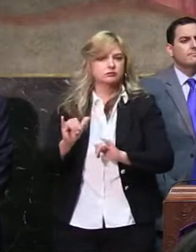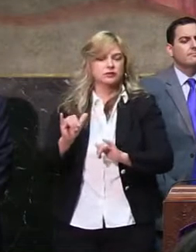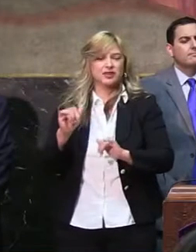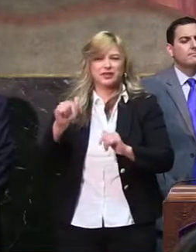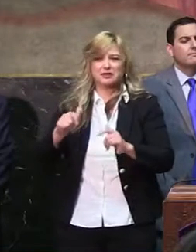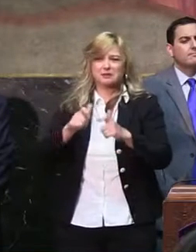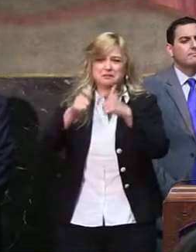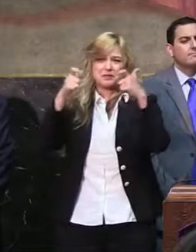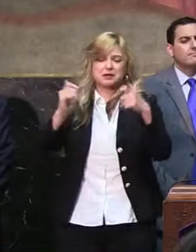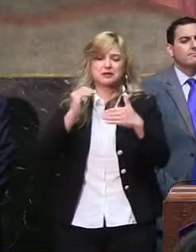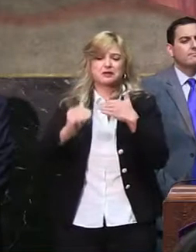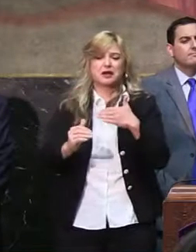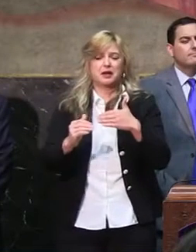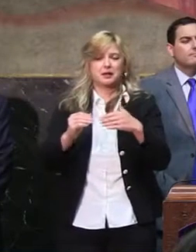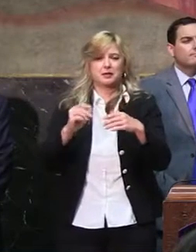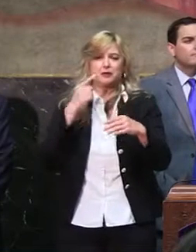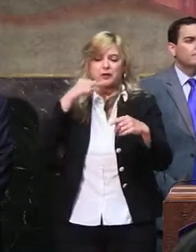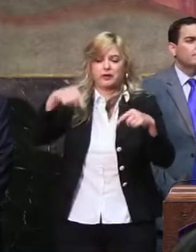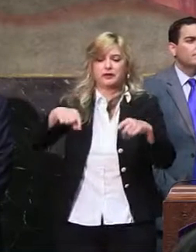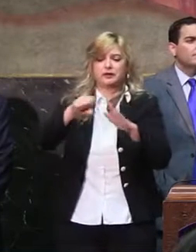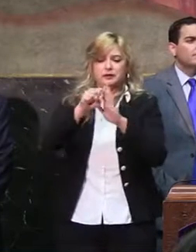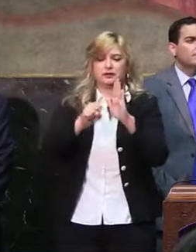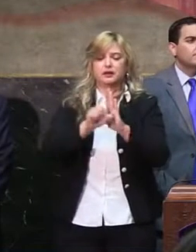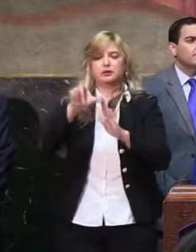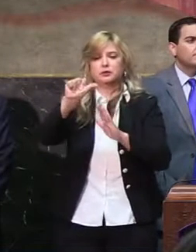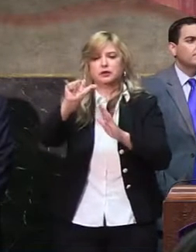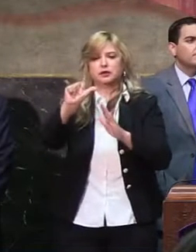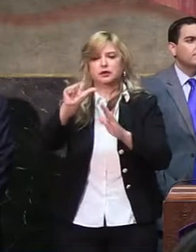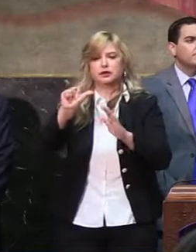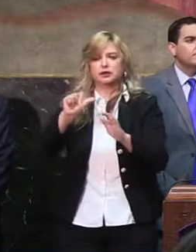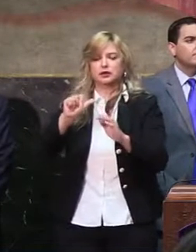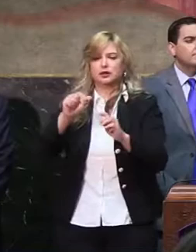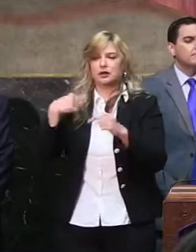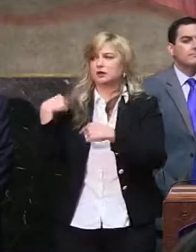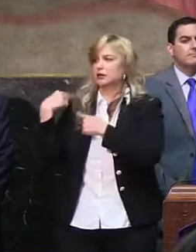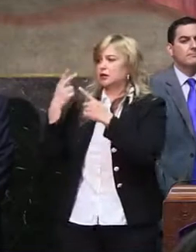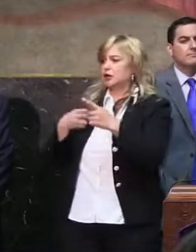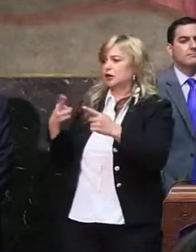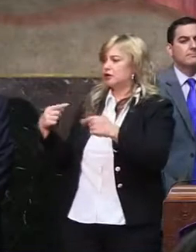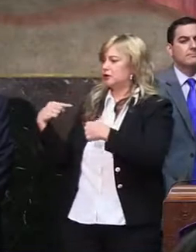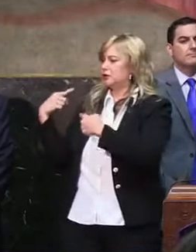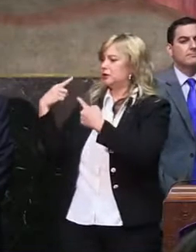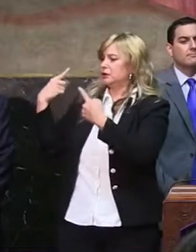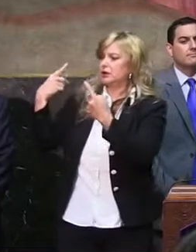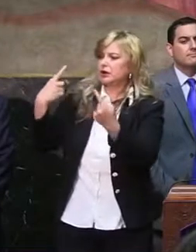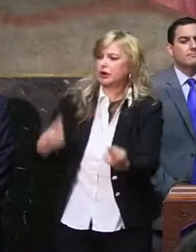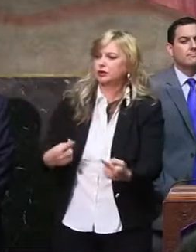taken in our history, to move us forward and getting us out of that hole of being the highest incarceration rate in the world